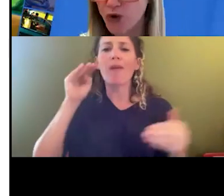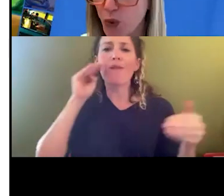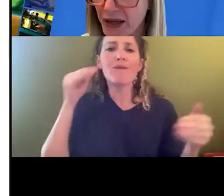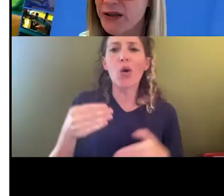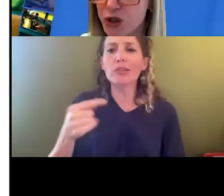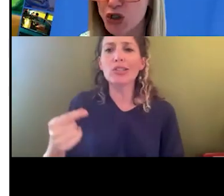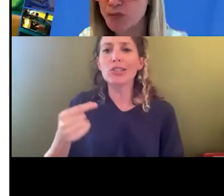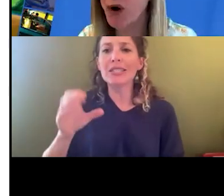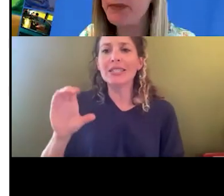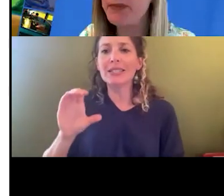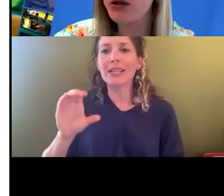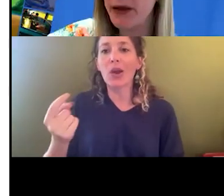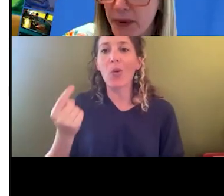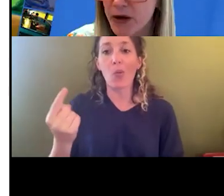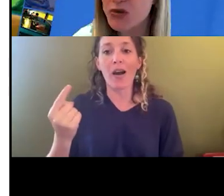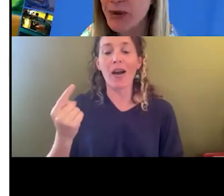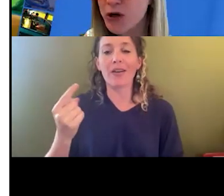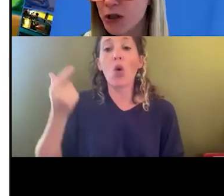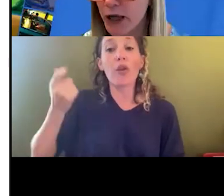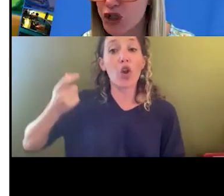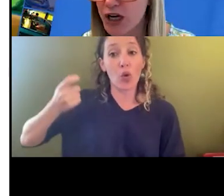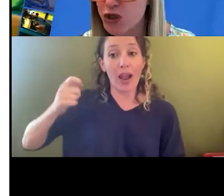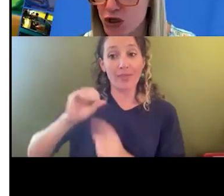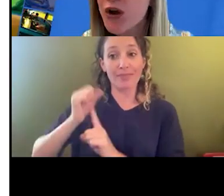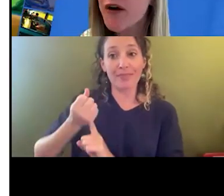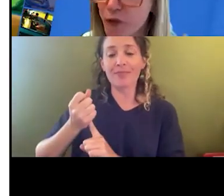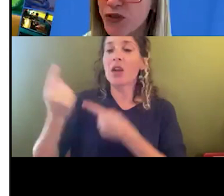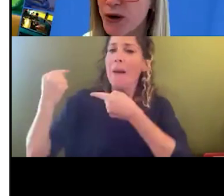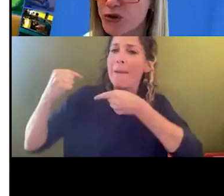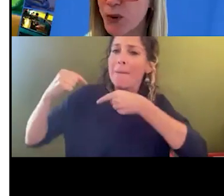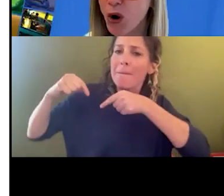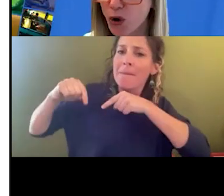the grant conditions primarily because parallel changes, for the most part,